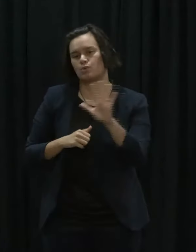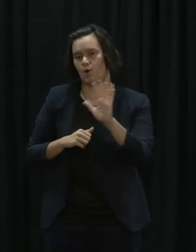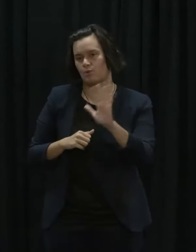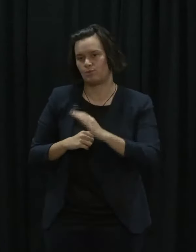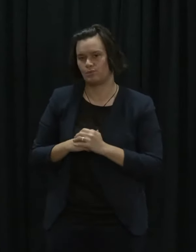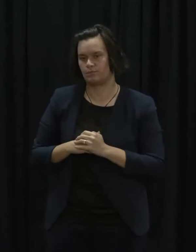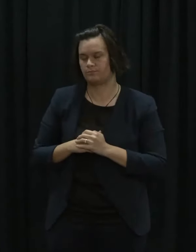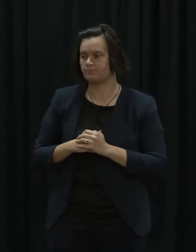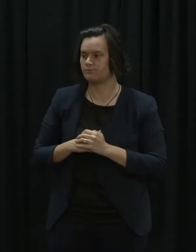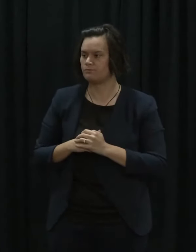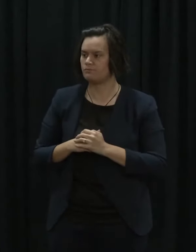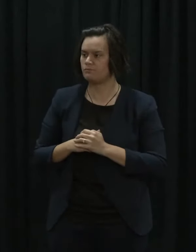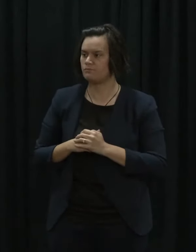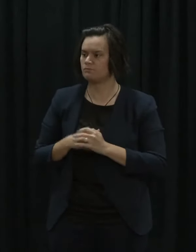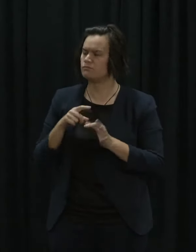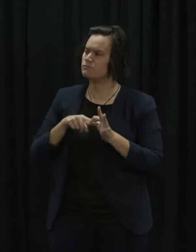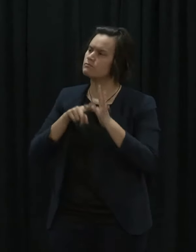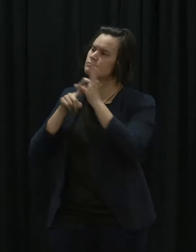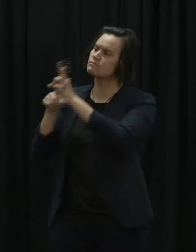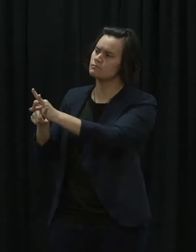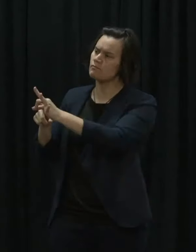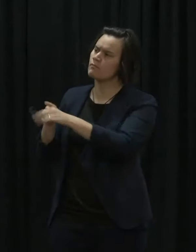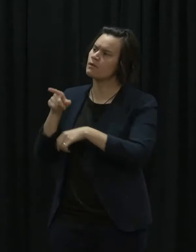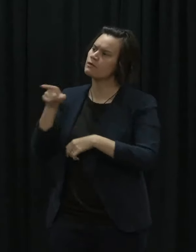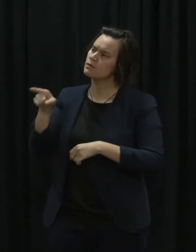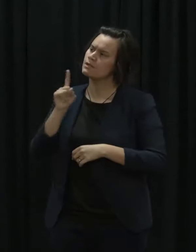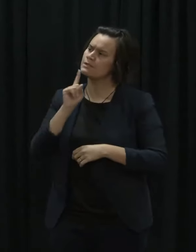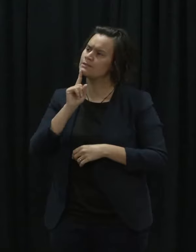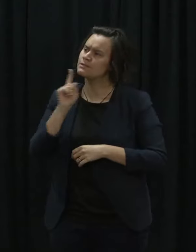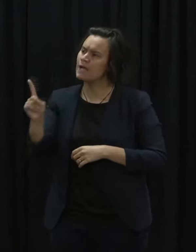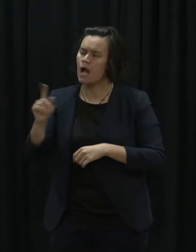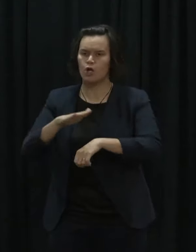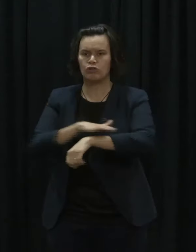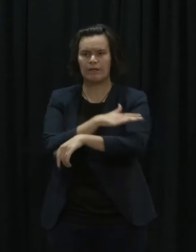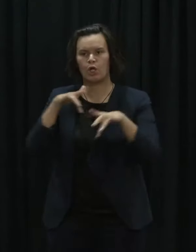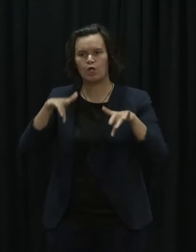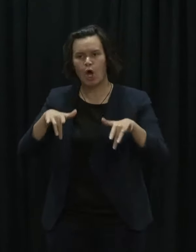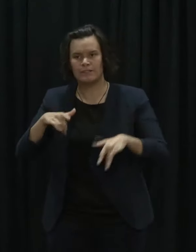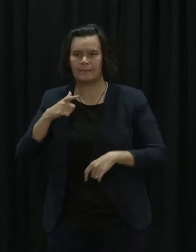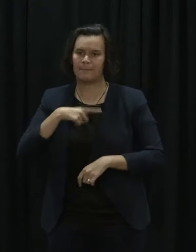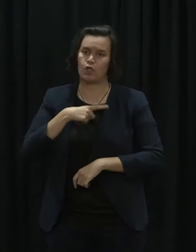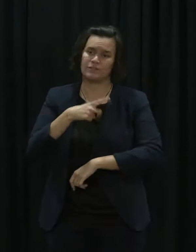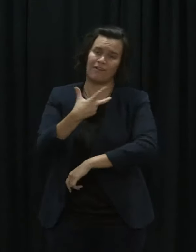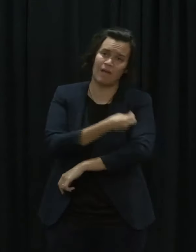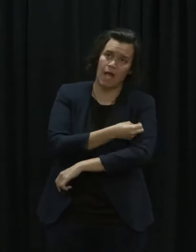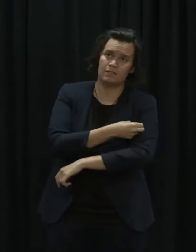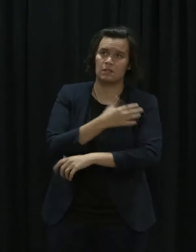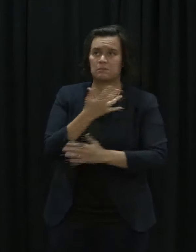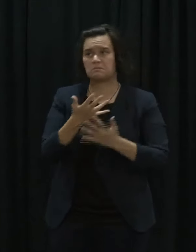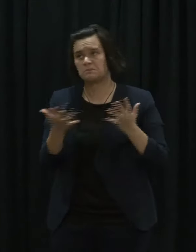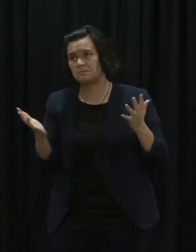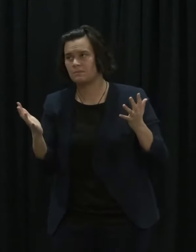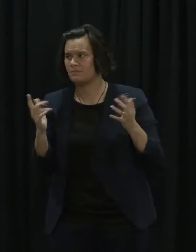any other level is solely on vaccination rates. This is about taking a cautious approach while we transition.